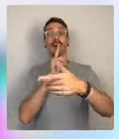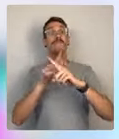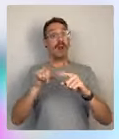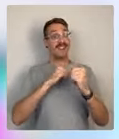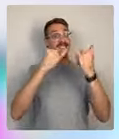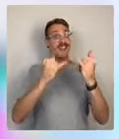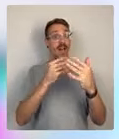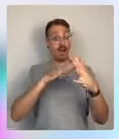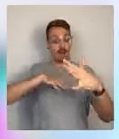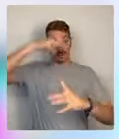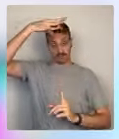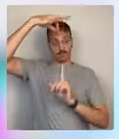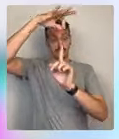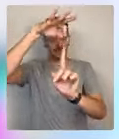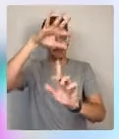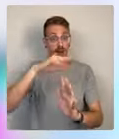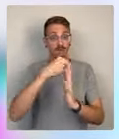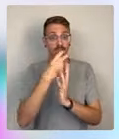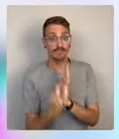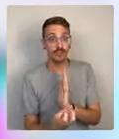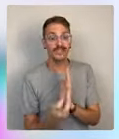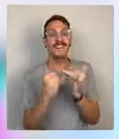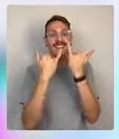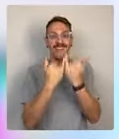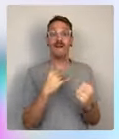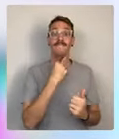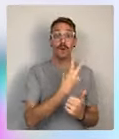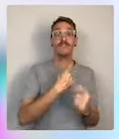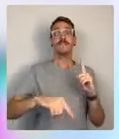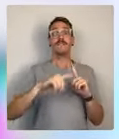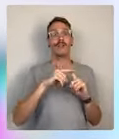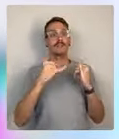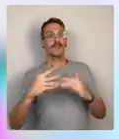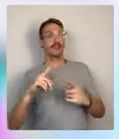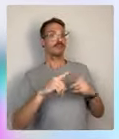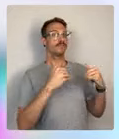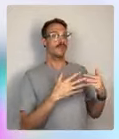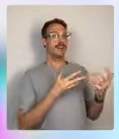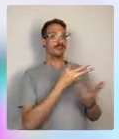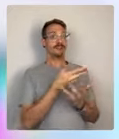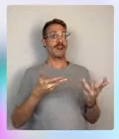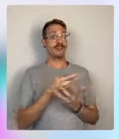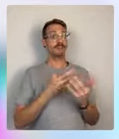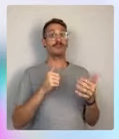But in an immersive environment, you now, on top of voice, have player-to-player interaction.